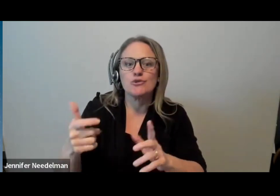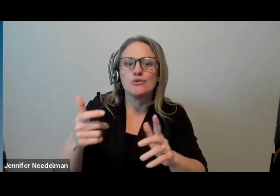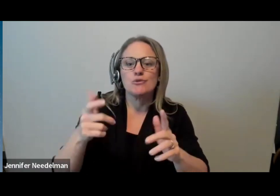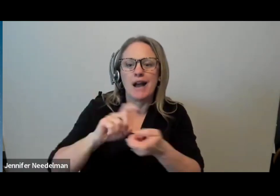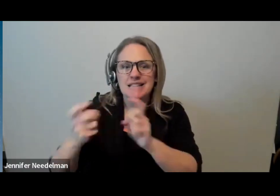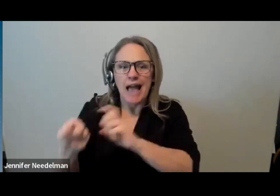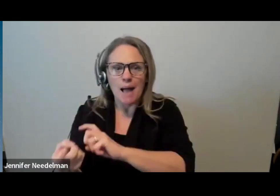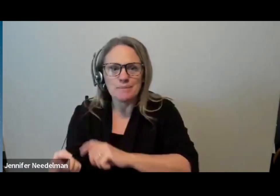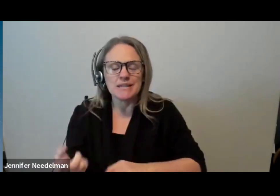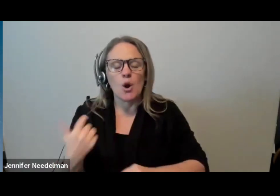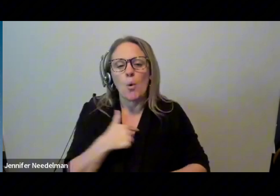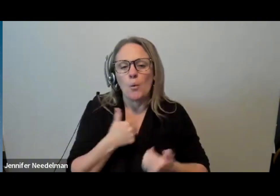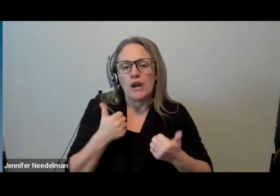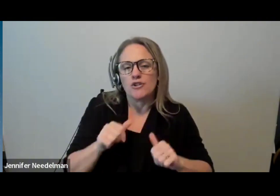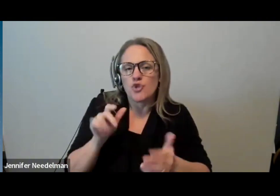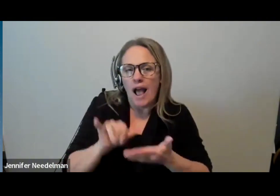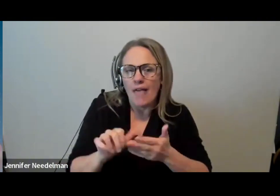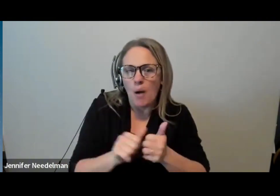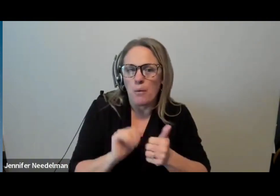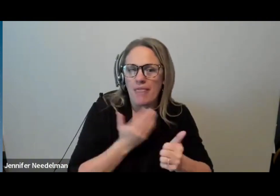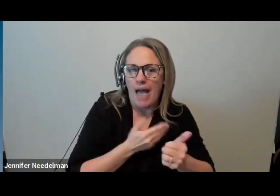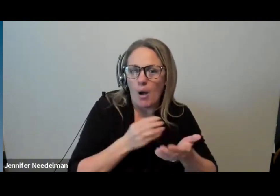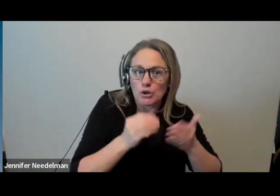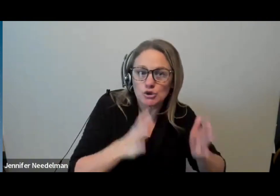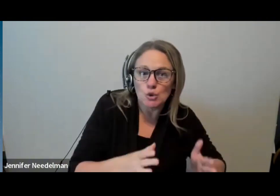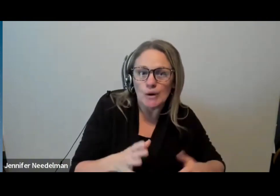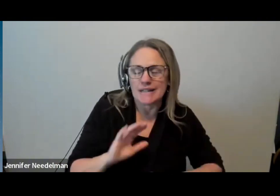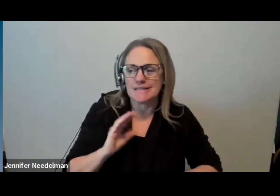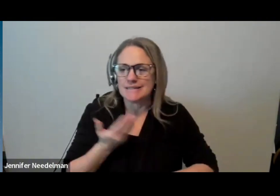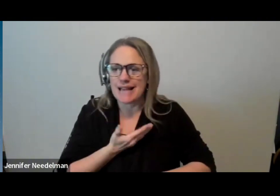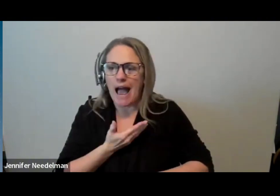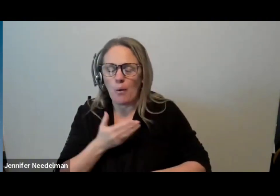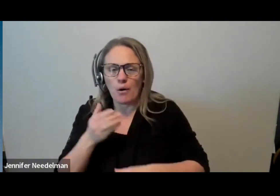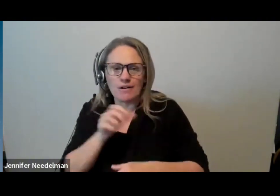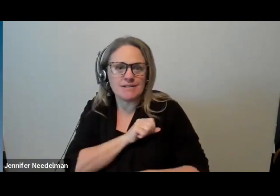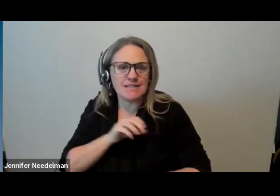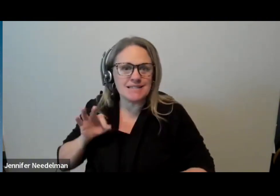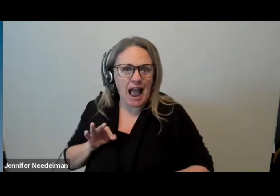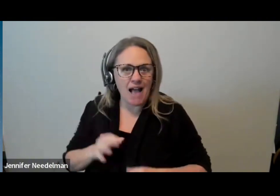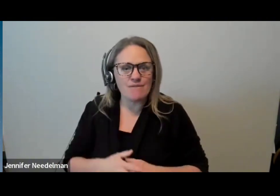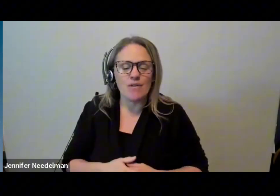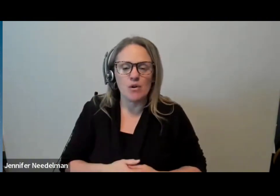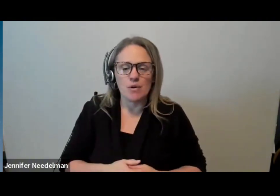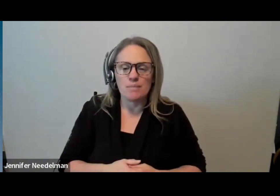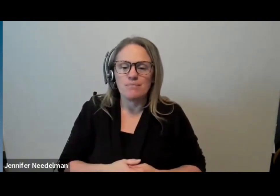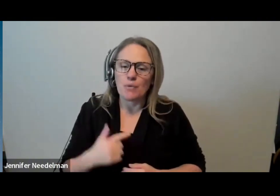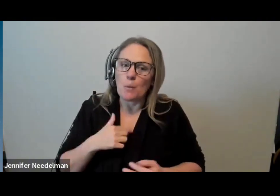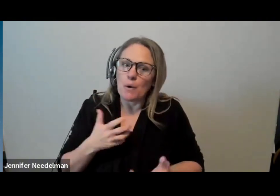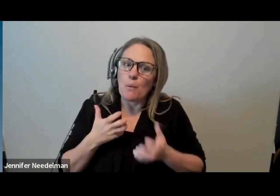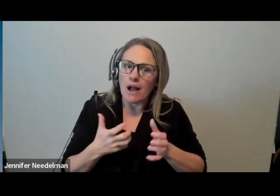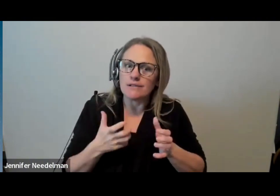with our faculty, whenever we're like hosting an event, we're calling it like, we're doing these things to kind of emulate the skills that we want you to acquire.